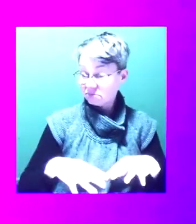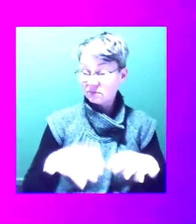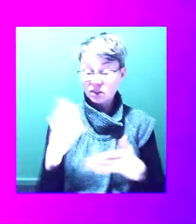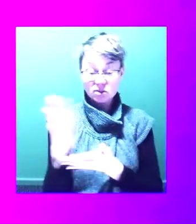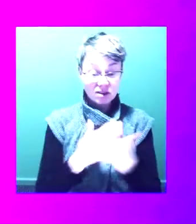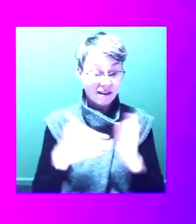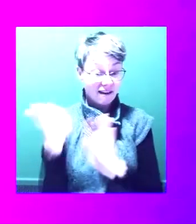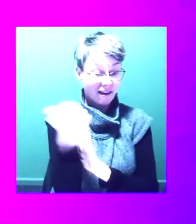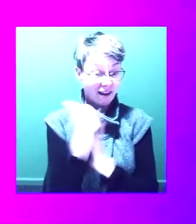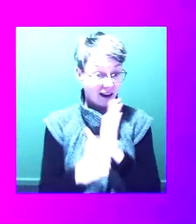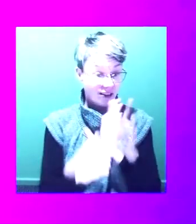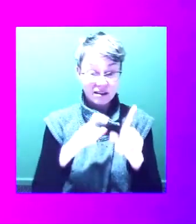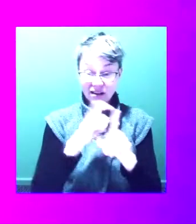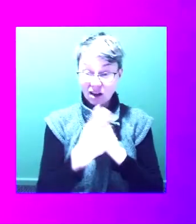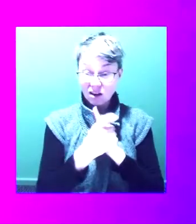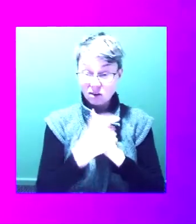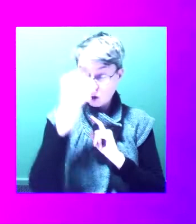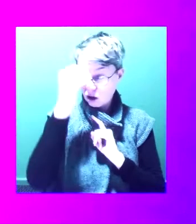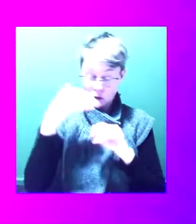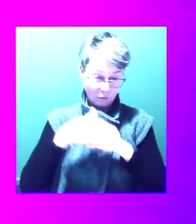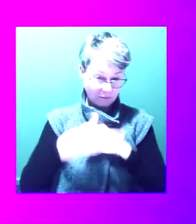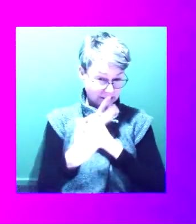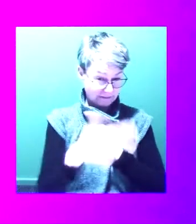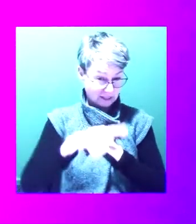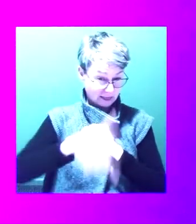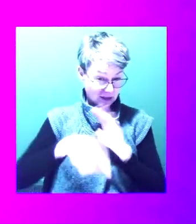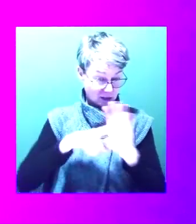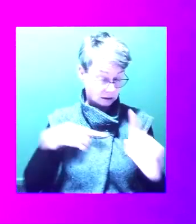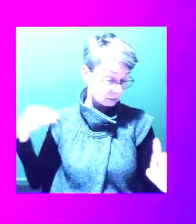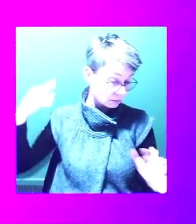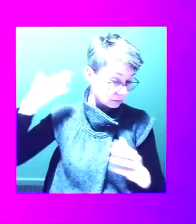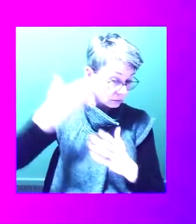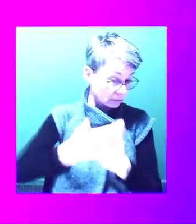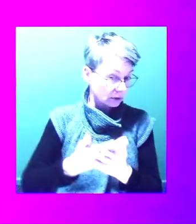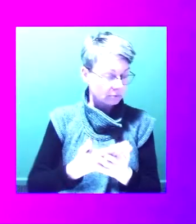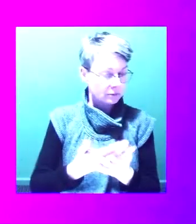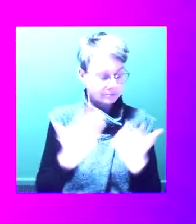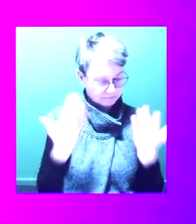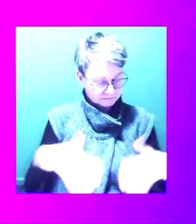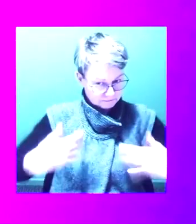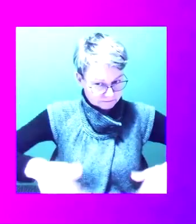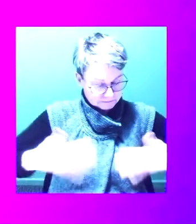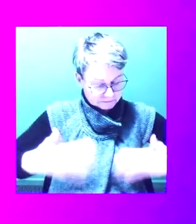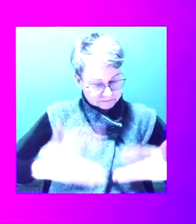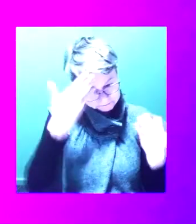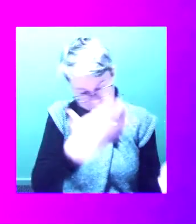And I pay my respects to the strength and vibrancy of the continuing living cultures of Australia's first nations.